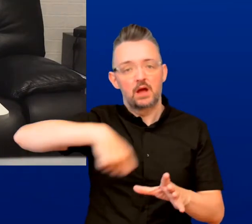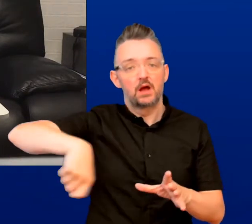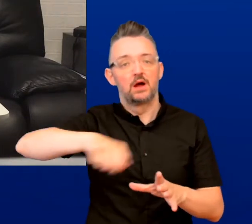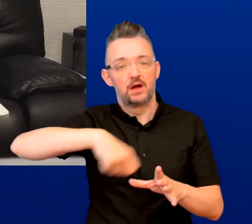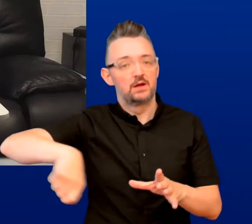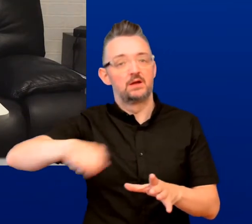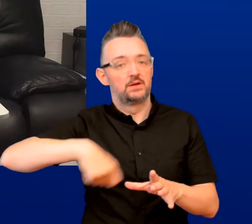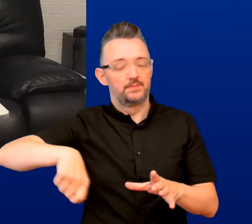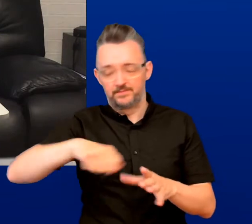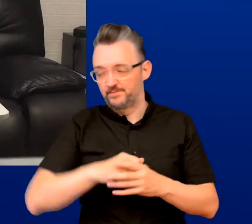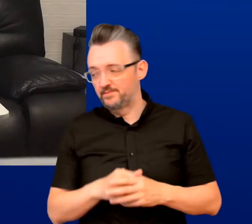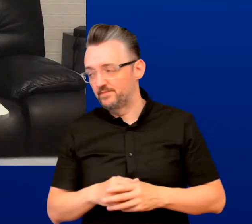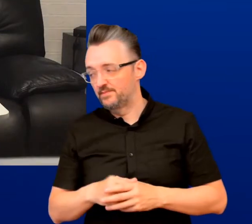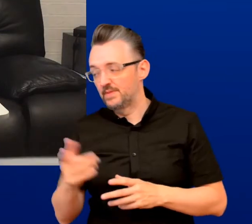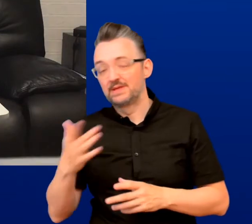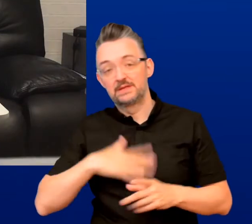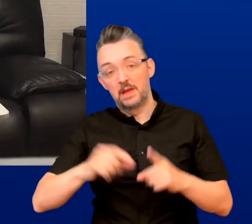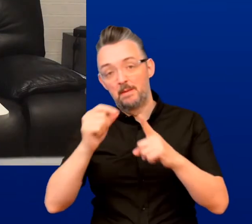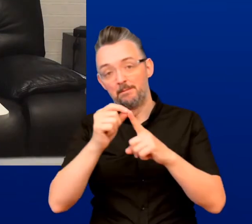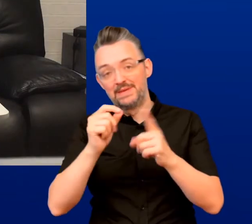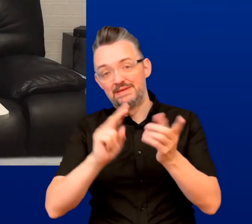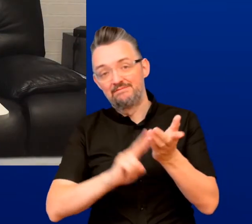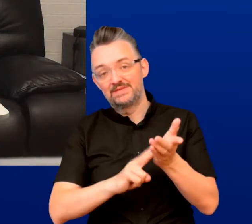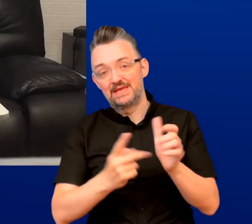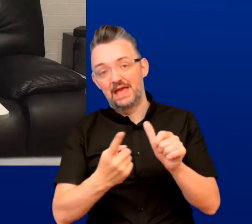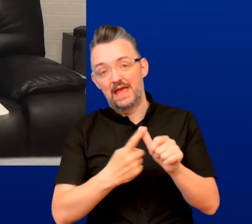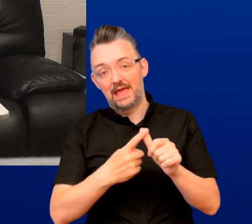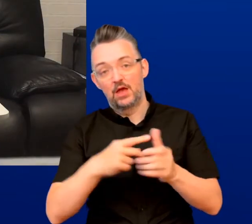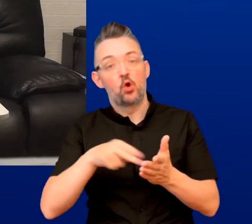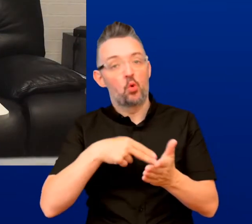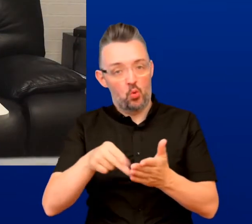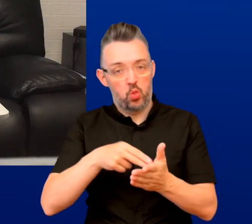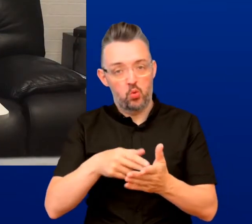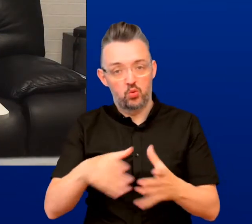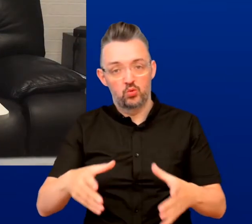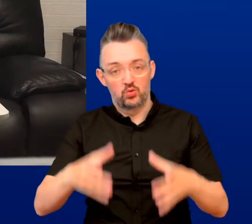You need P.V.A glue in a normal bottle size